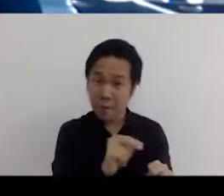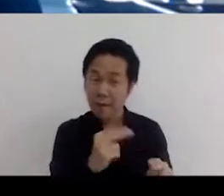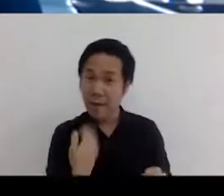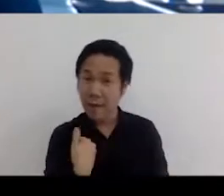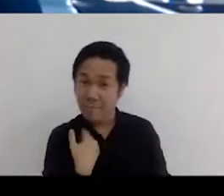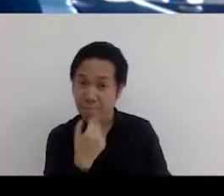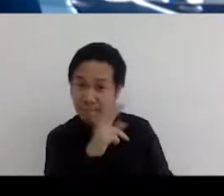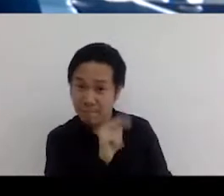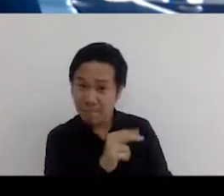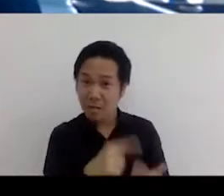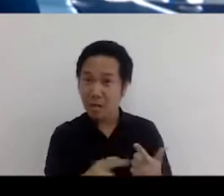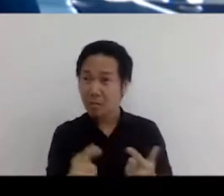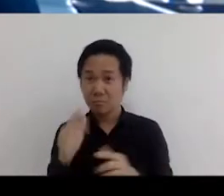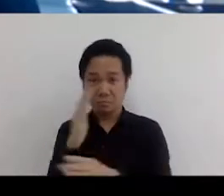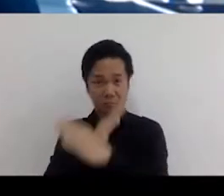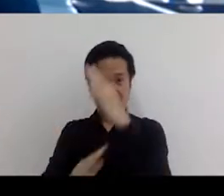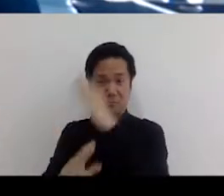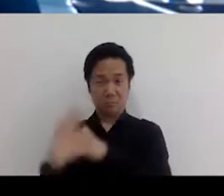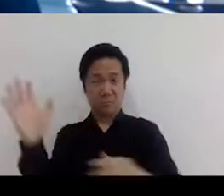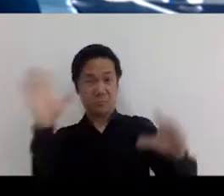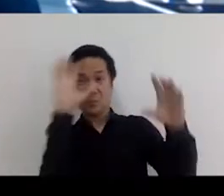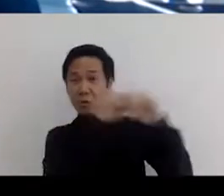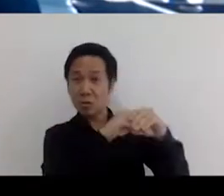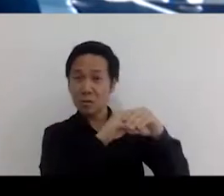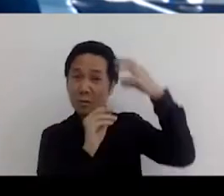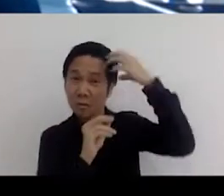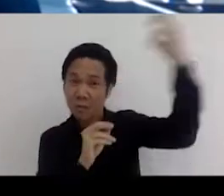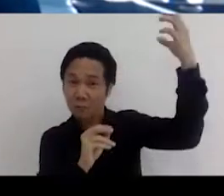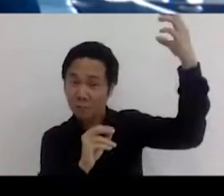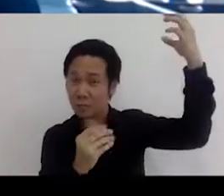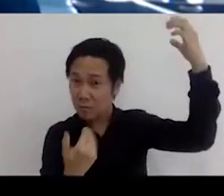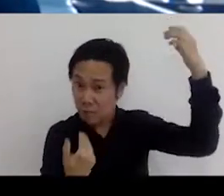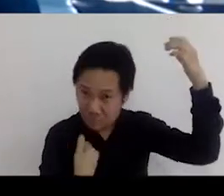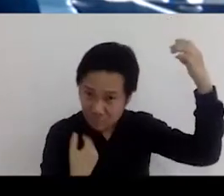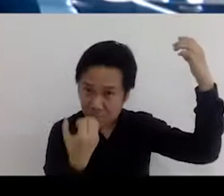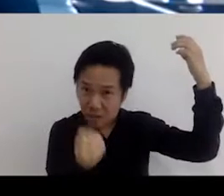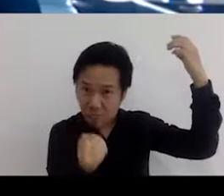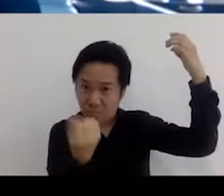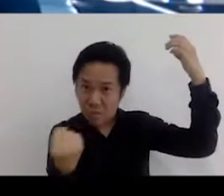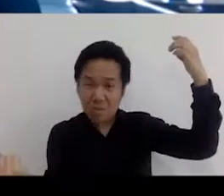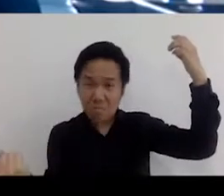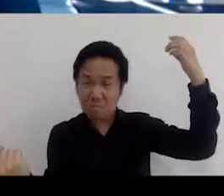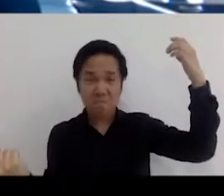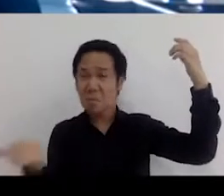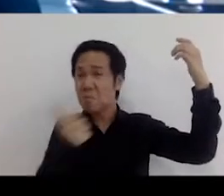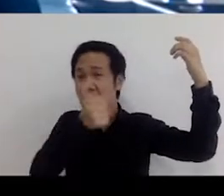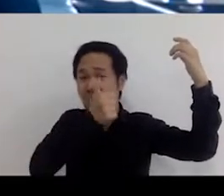For instance, in my country, companies are obliged to recruit people with disability, a certain percentage, and if they don't, they pay a fine.